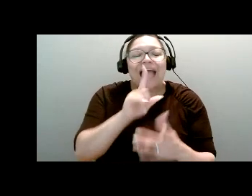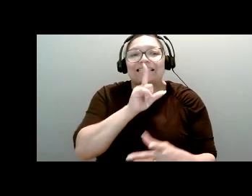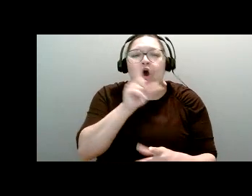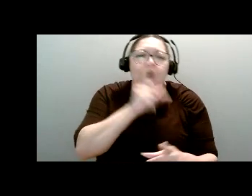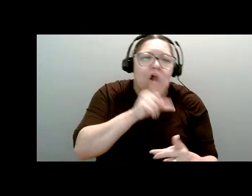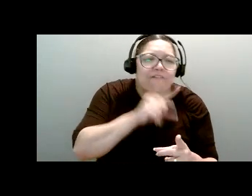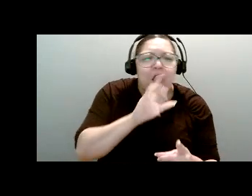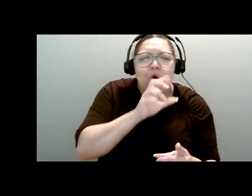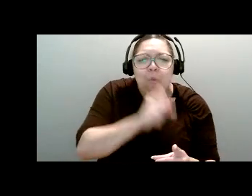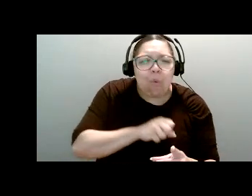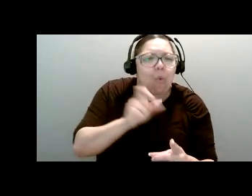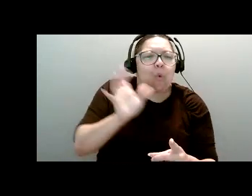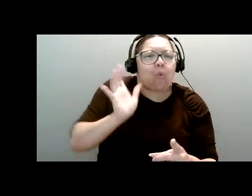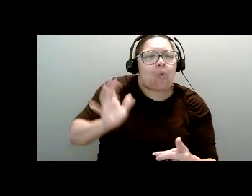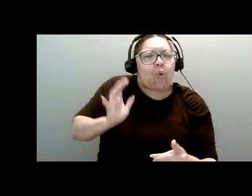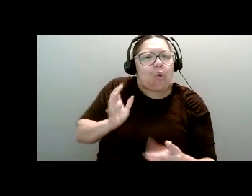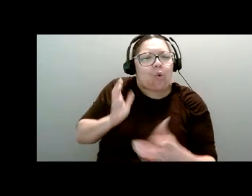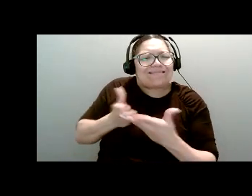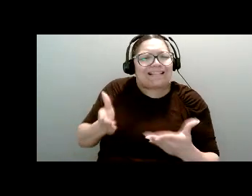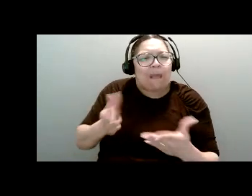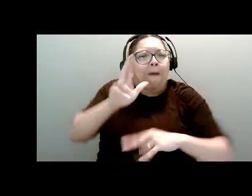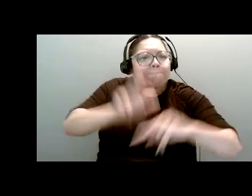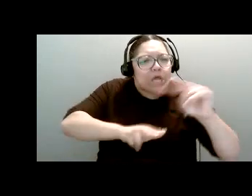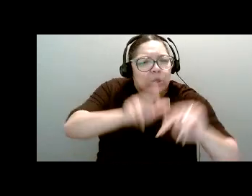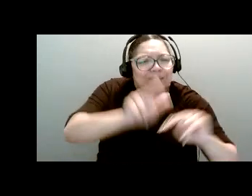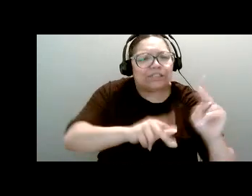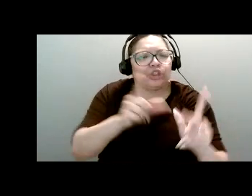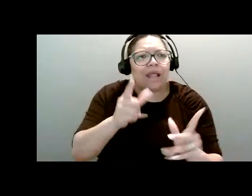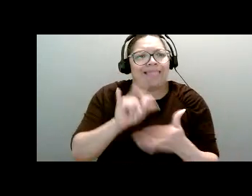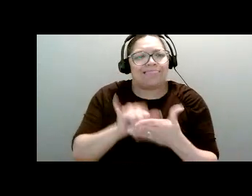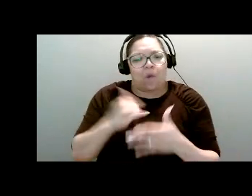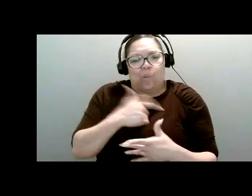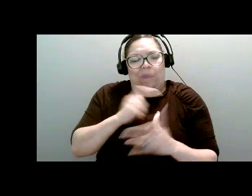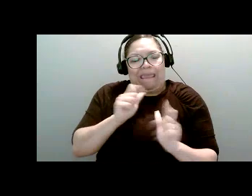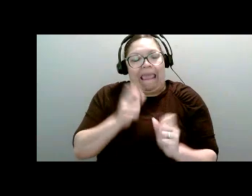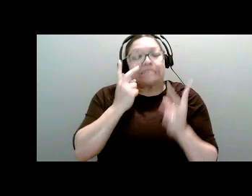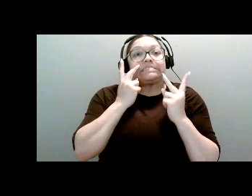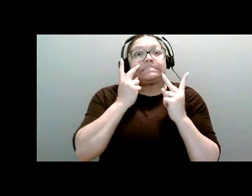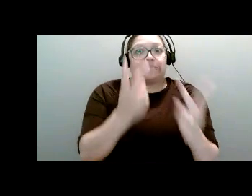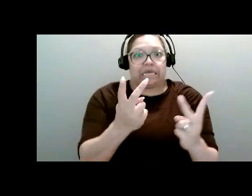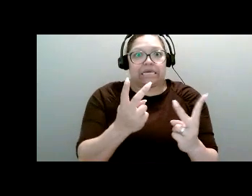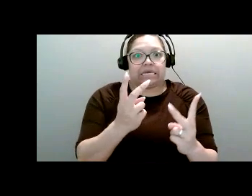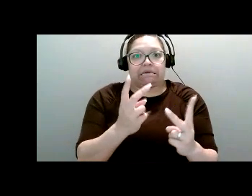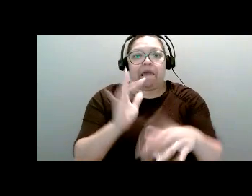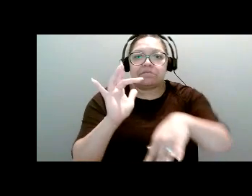buildings, things like that that you that we can we can see and touch and interpret.